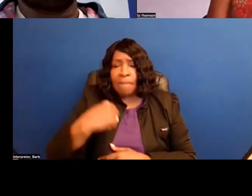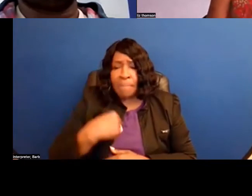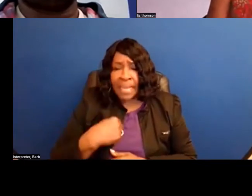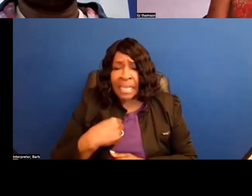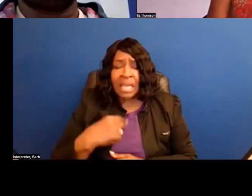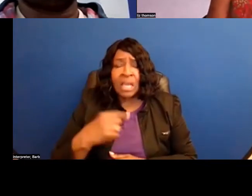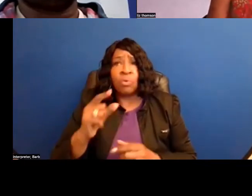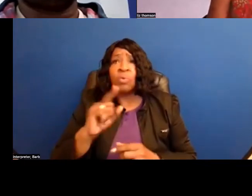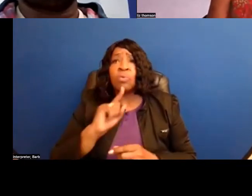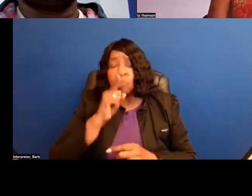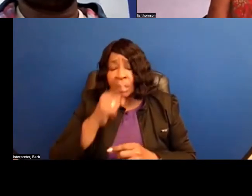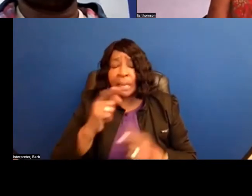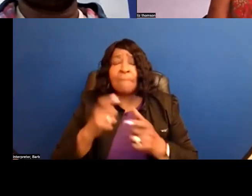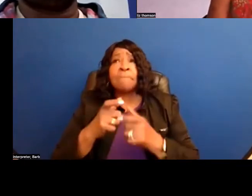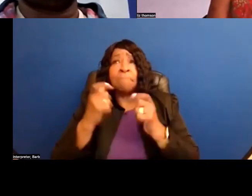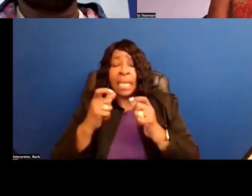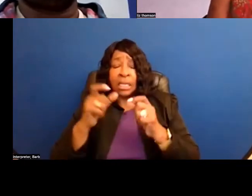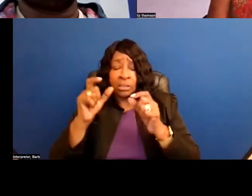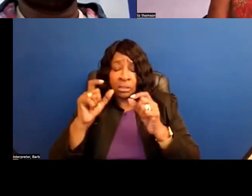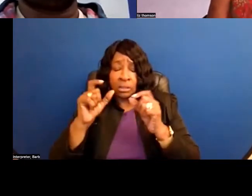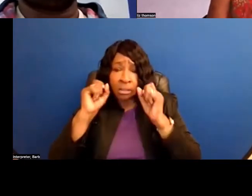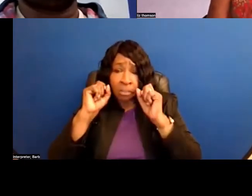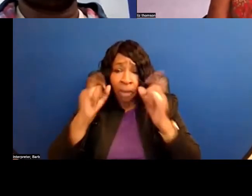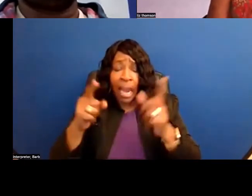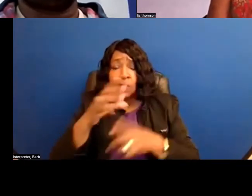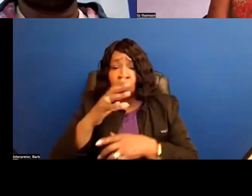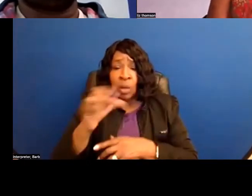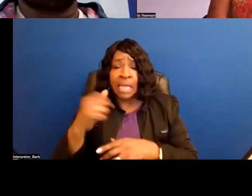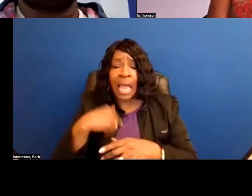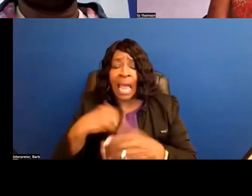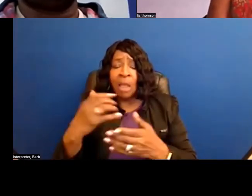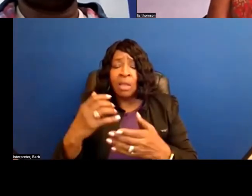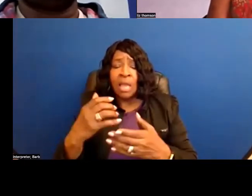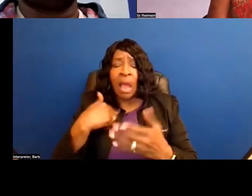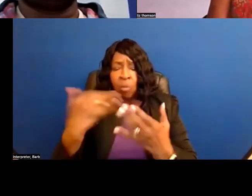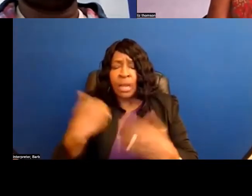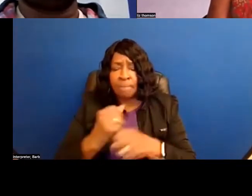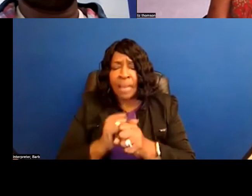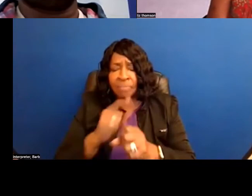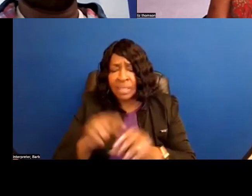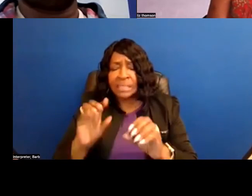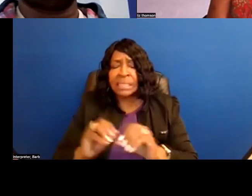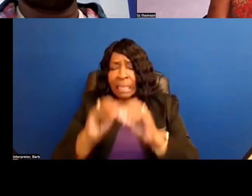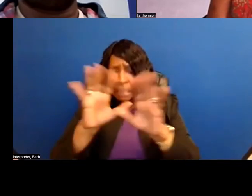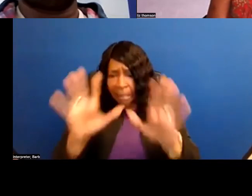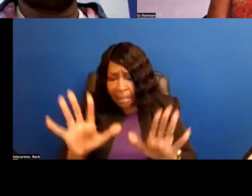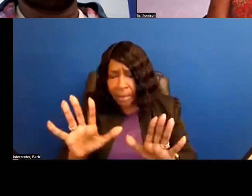and I just wanna make sure I made this clear when I said that I created this dichotomy in my research, which was within DCC,